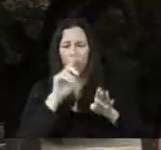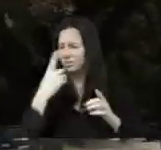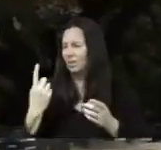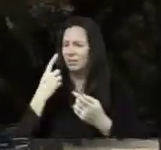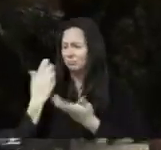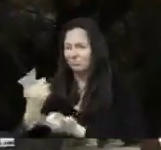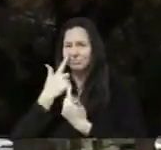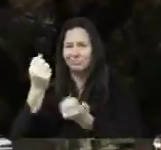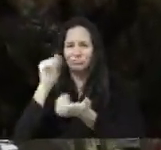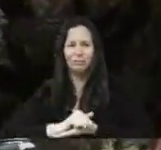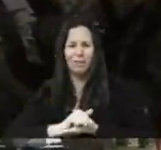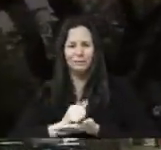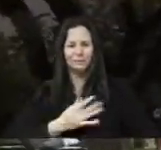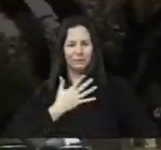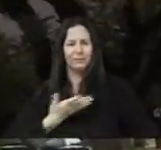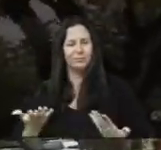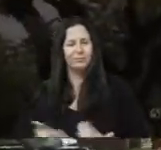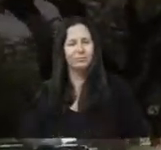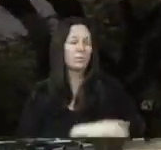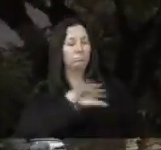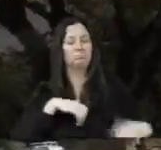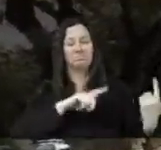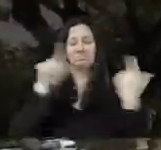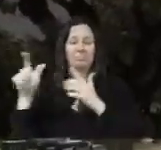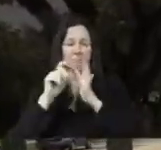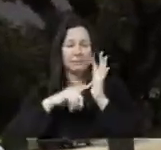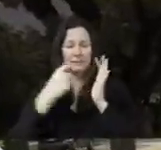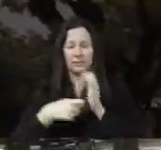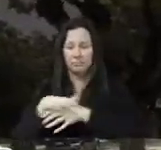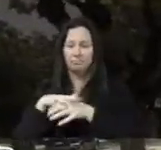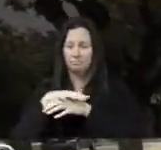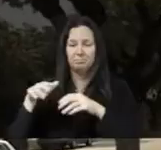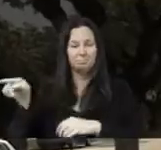We're just off to Peter's, the place where Peter's staying at the moment.